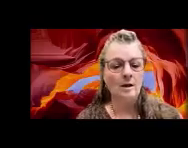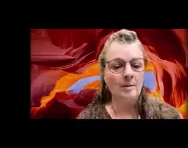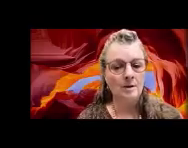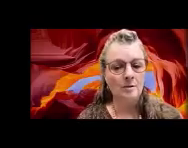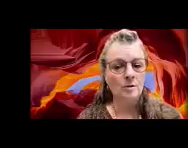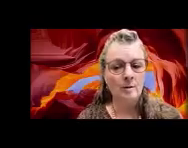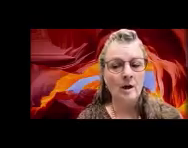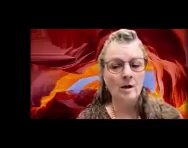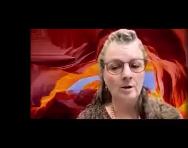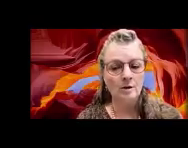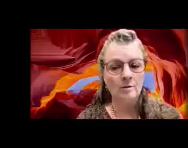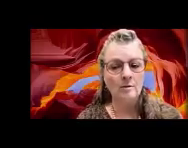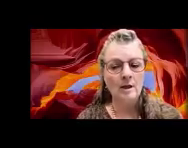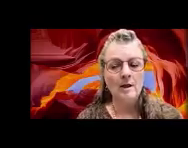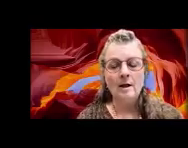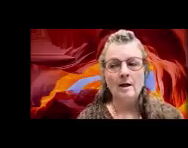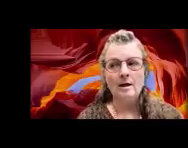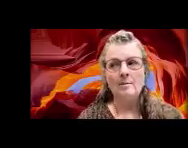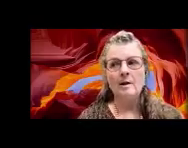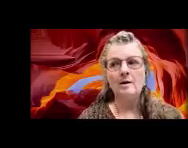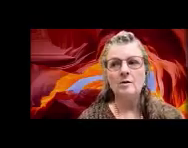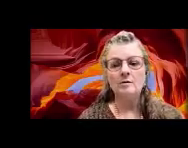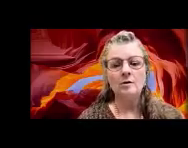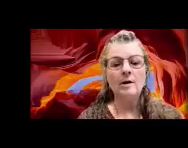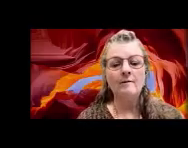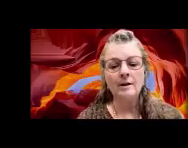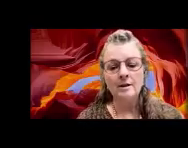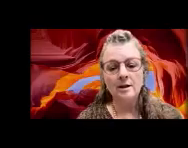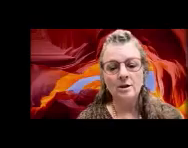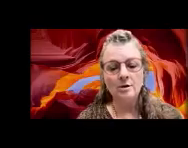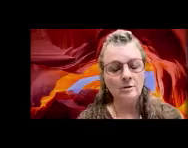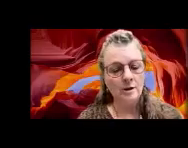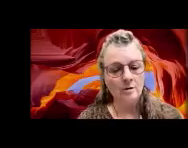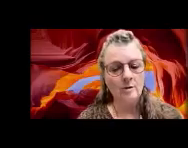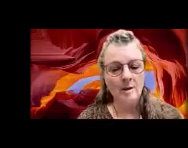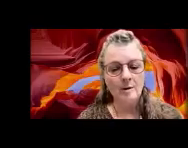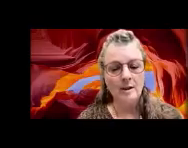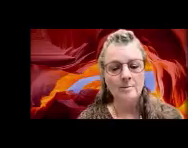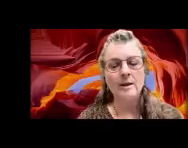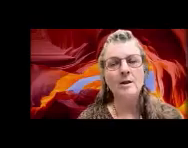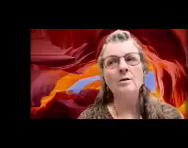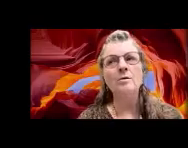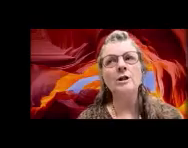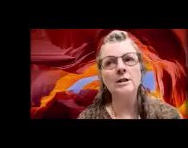competence, which we would all do. And those of you who have autistic children, you'll remember this, but no, she's,